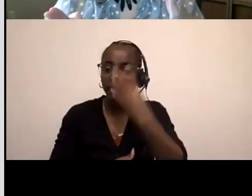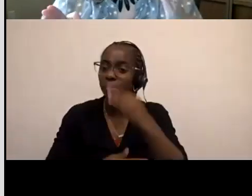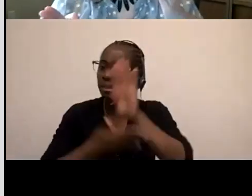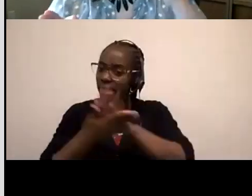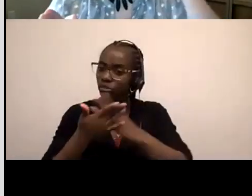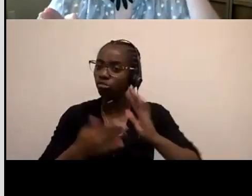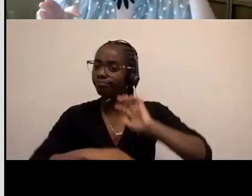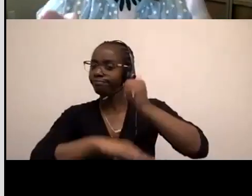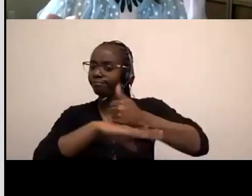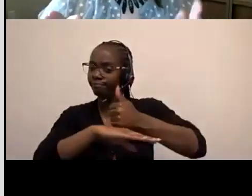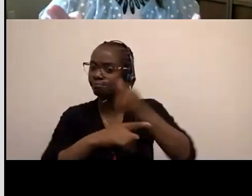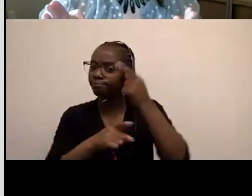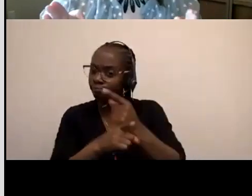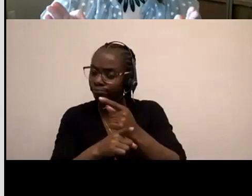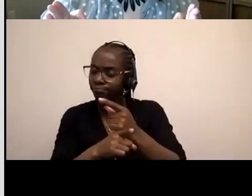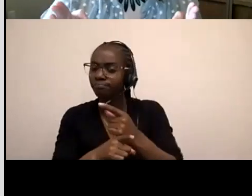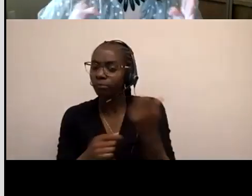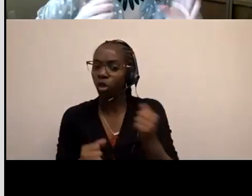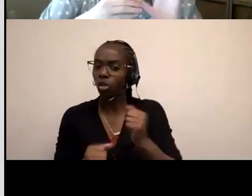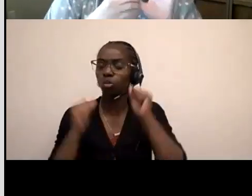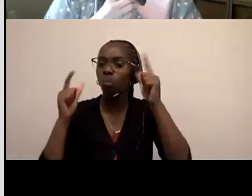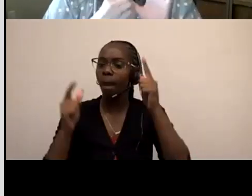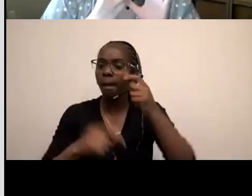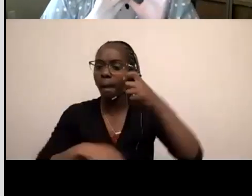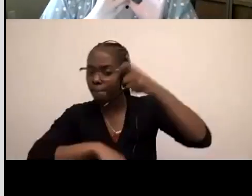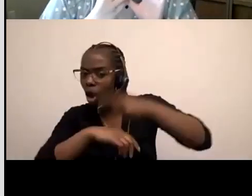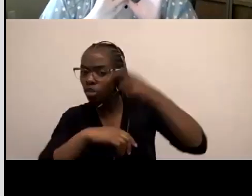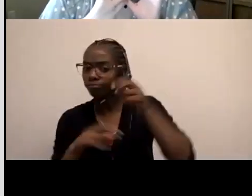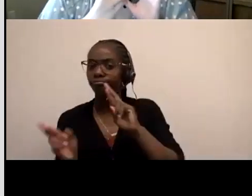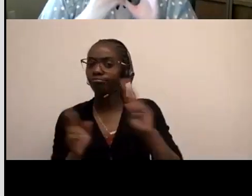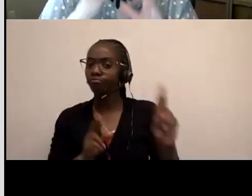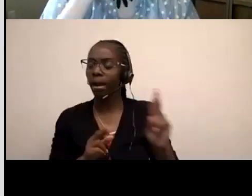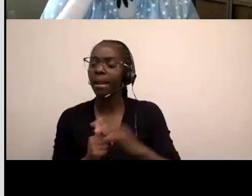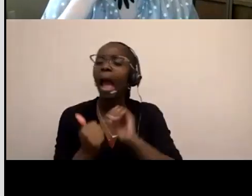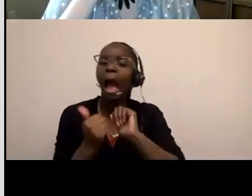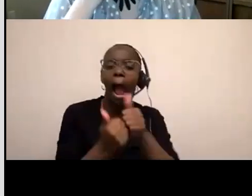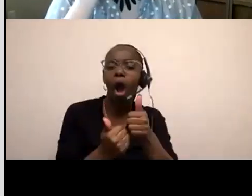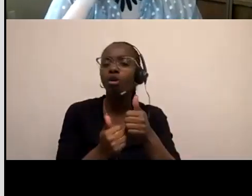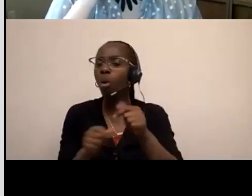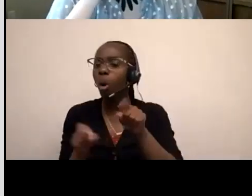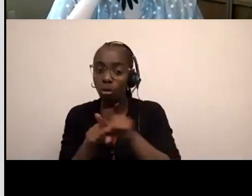NORMAL TIME AND GETTING UP AT NORMAL TIME AND HOW CONNECTING WITH FRIENDS. I'M LETTING